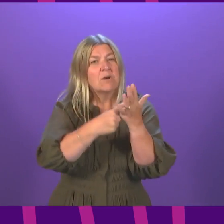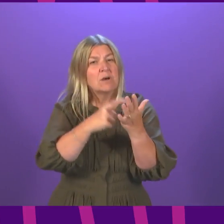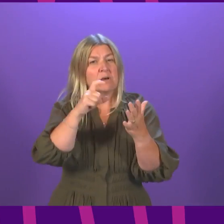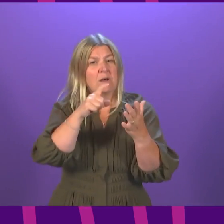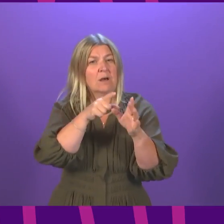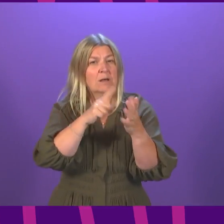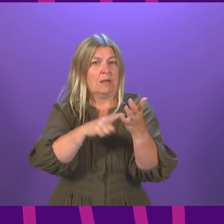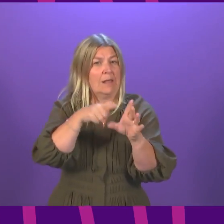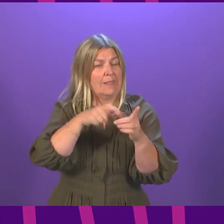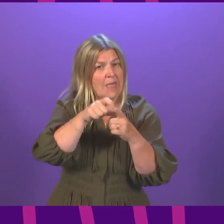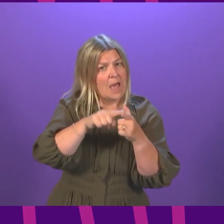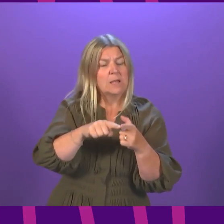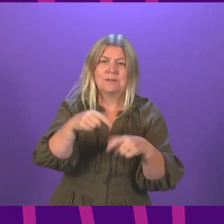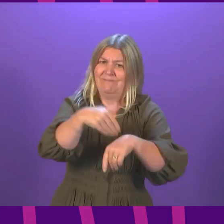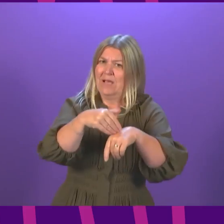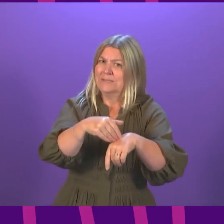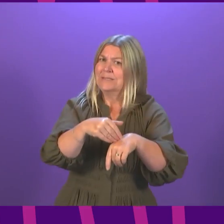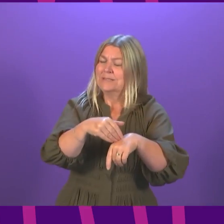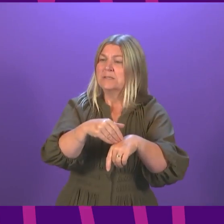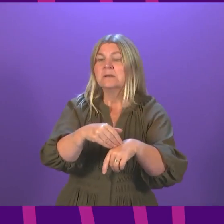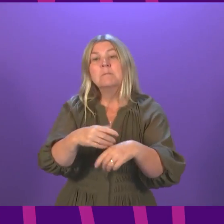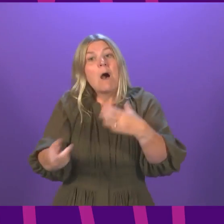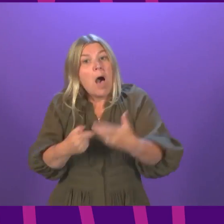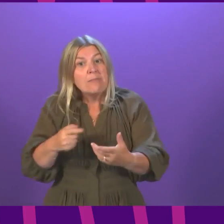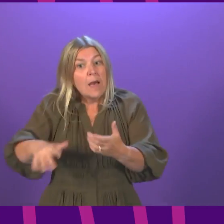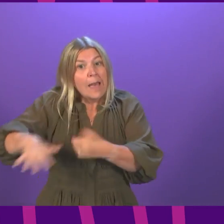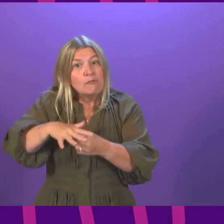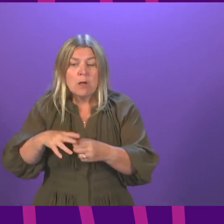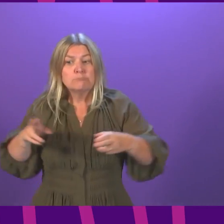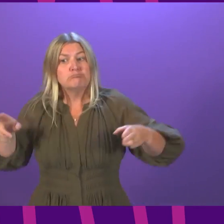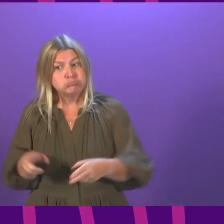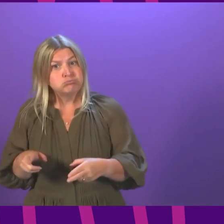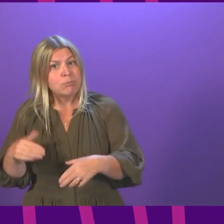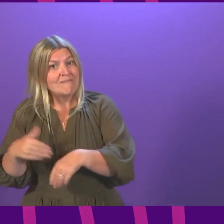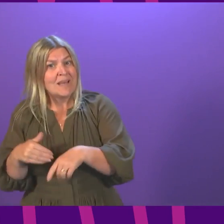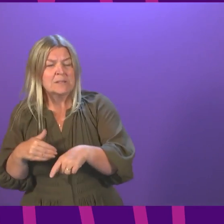even the least affected areas in Scotland still have a greater problem in comparison